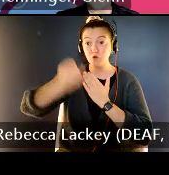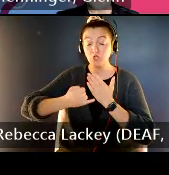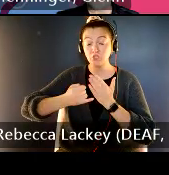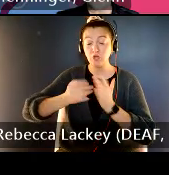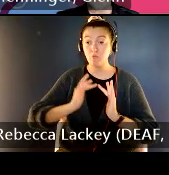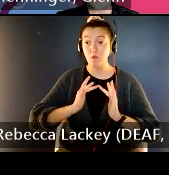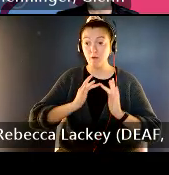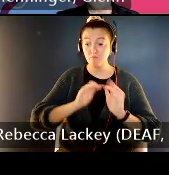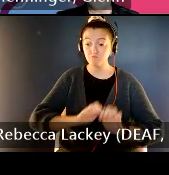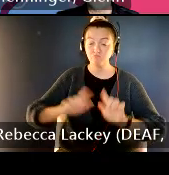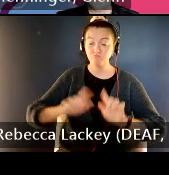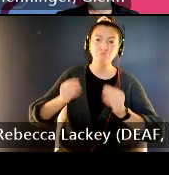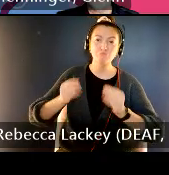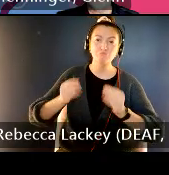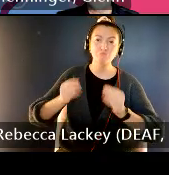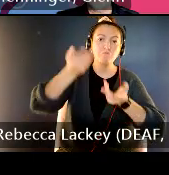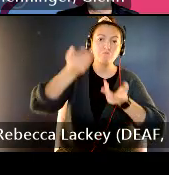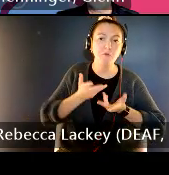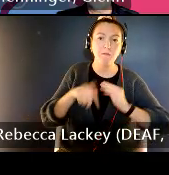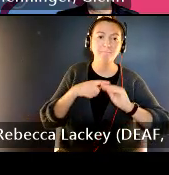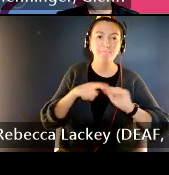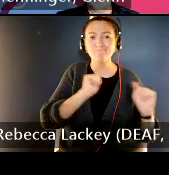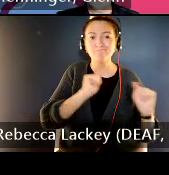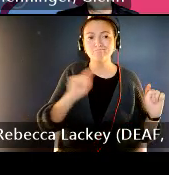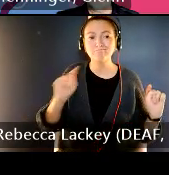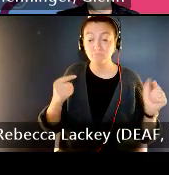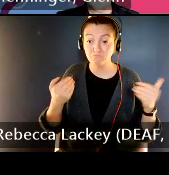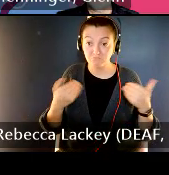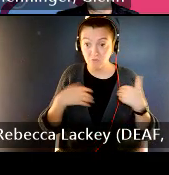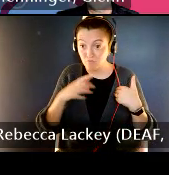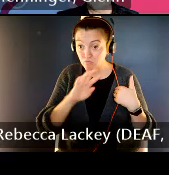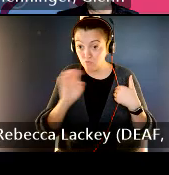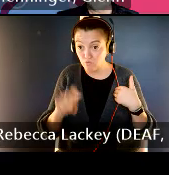Give us a little more information on these. We do have a question in the chat right now.